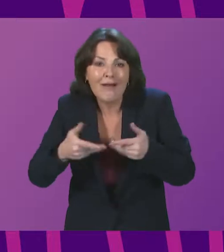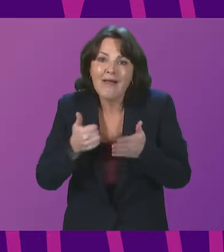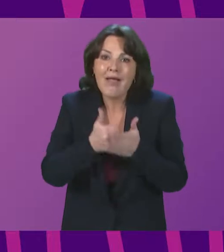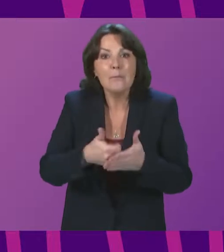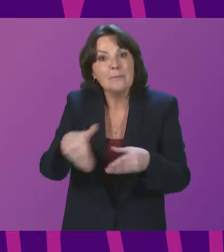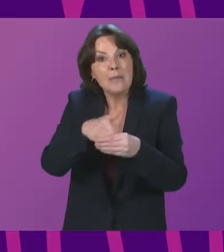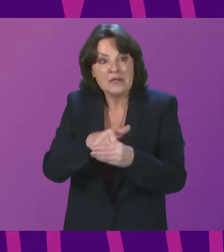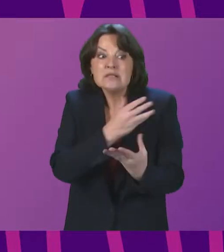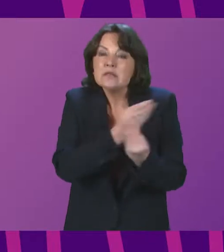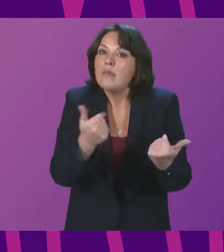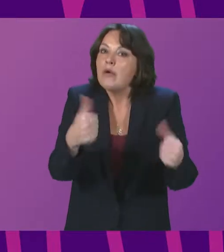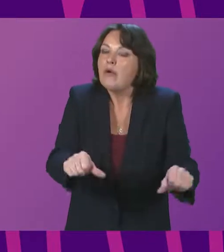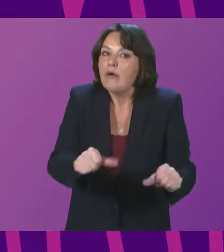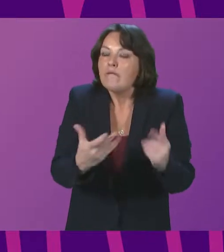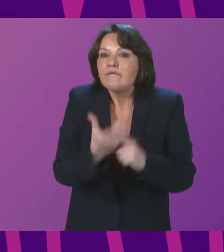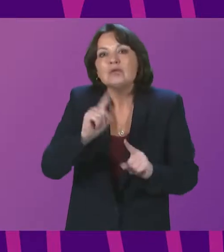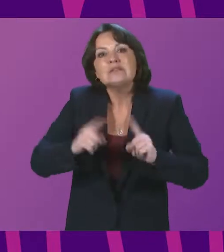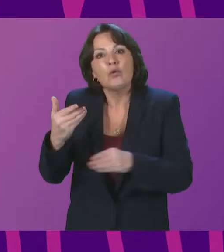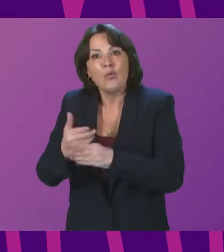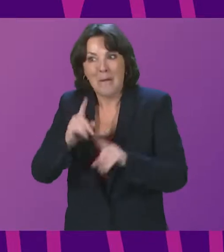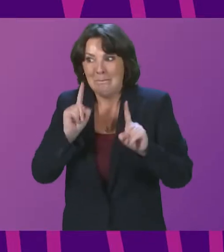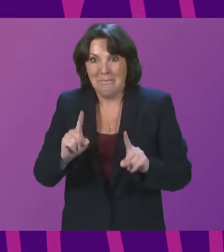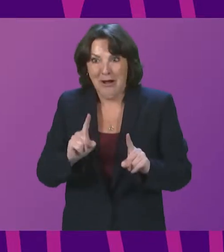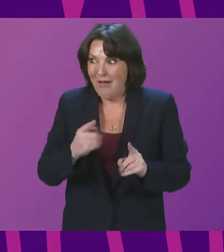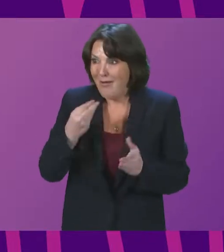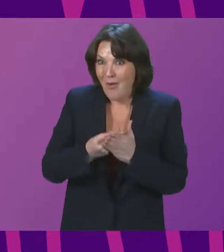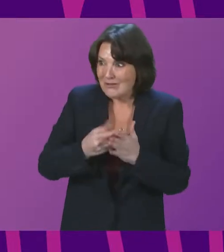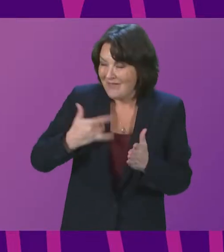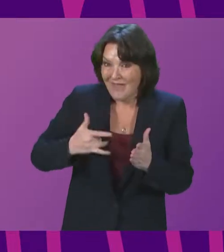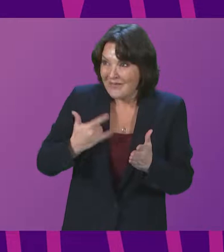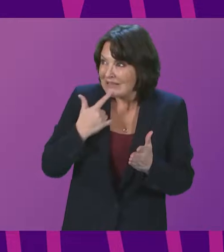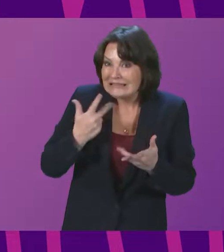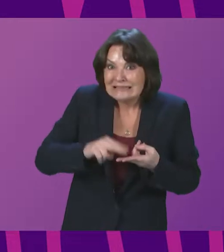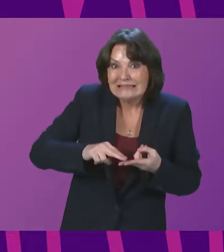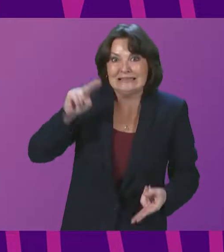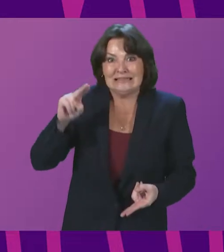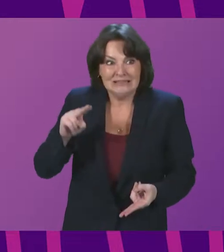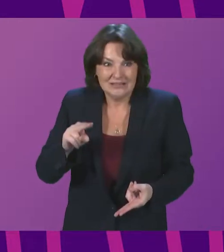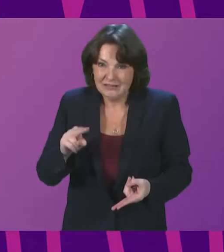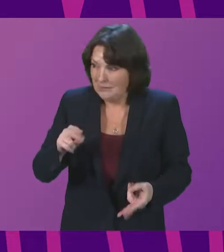However, with a cost of living crisis biting, no one should be short-changed at this time.